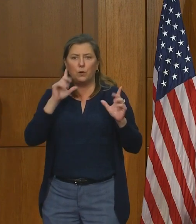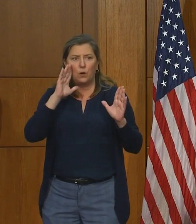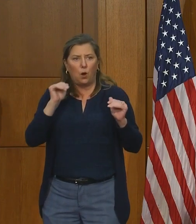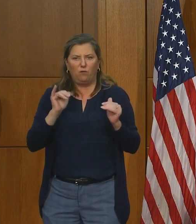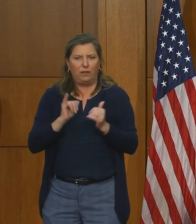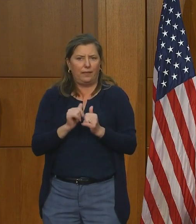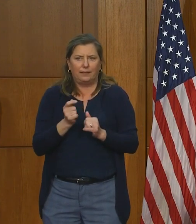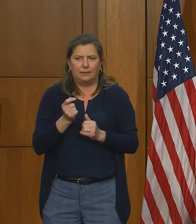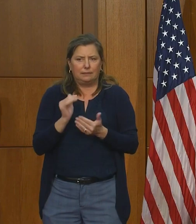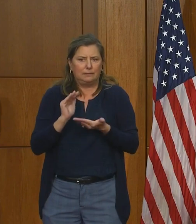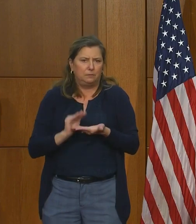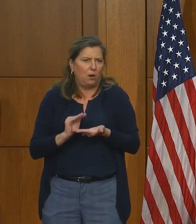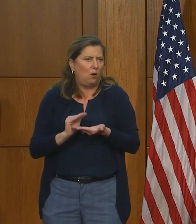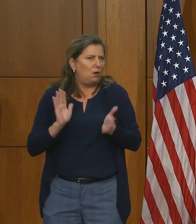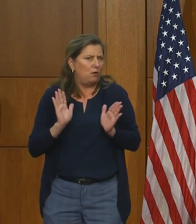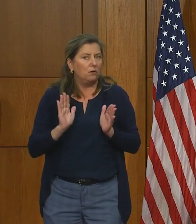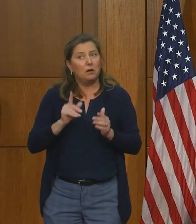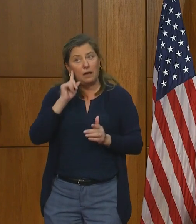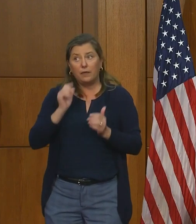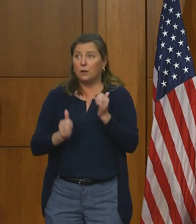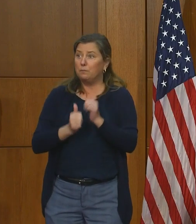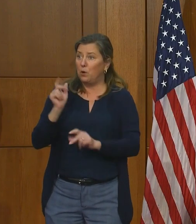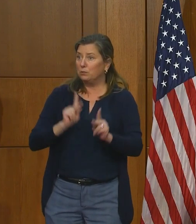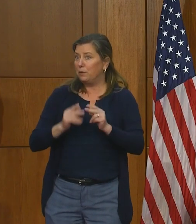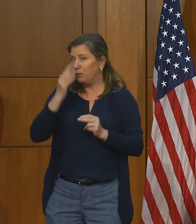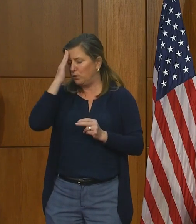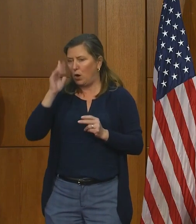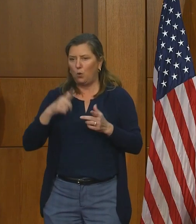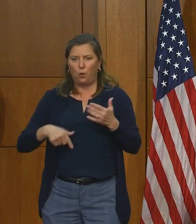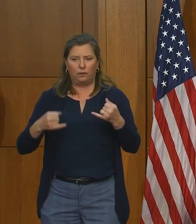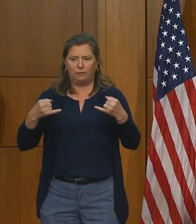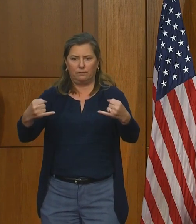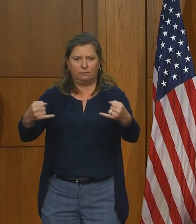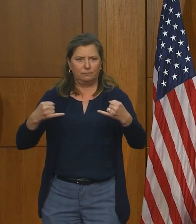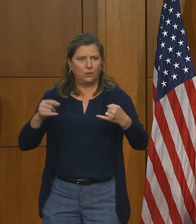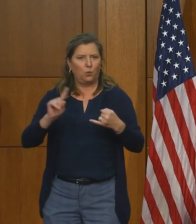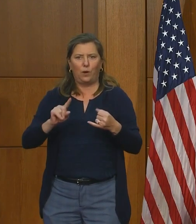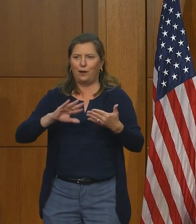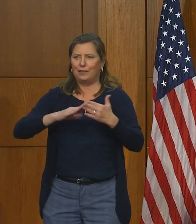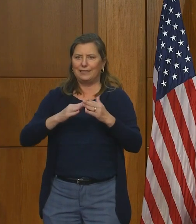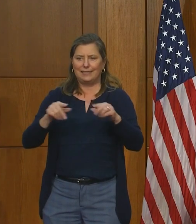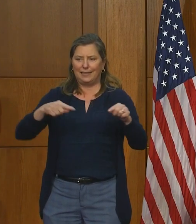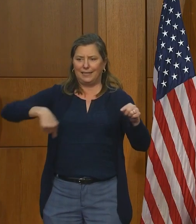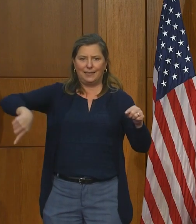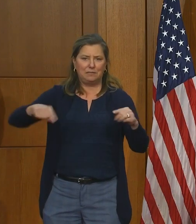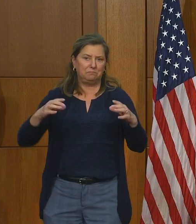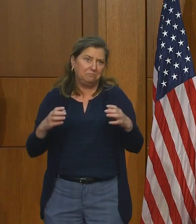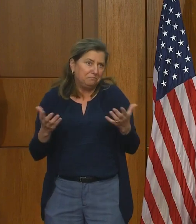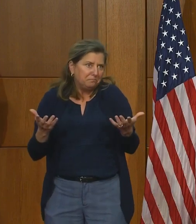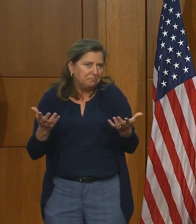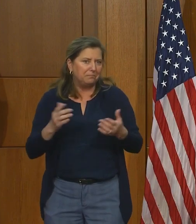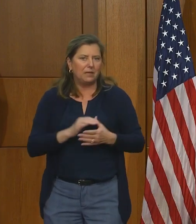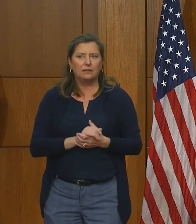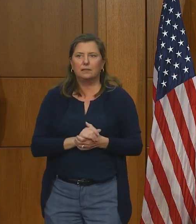CONFUSION- HOPEFULLY THAT WILL BE KEPT TO A MINIMUM I THINK MOST PEOPLE KNOW WHERE THE- AND